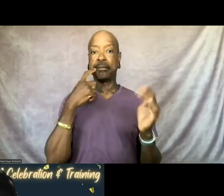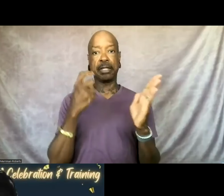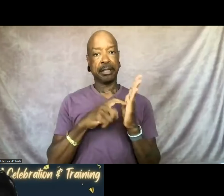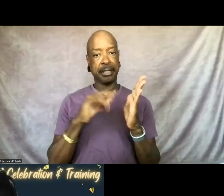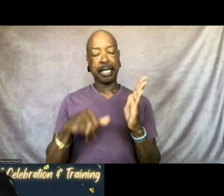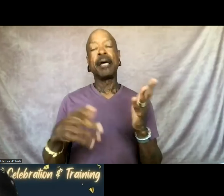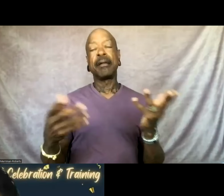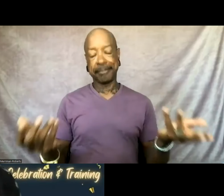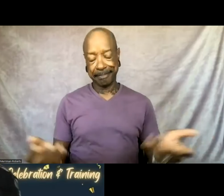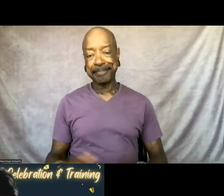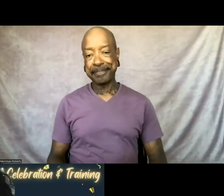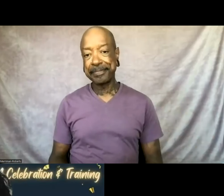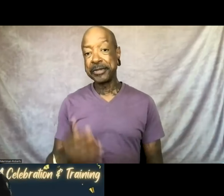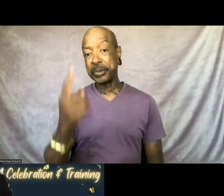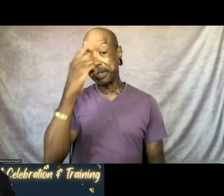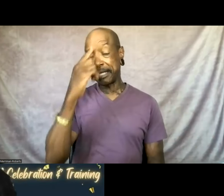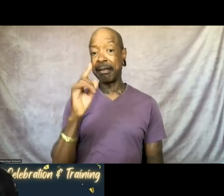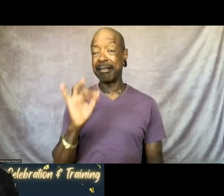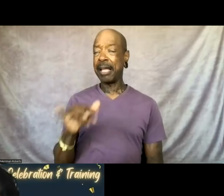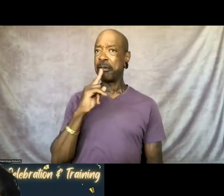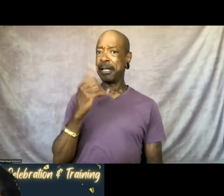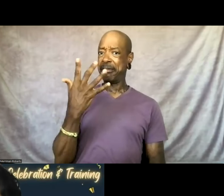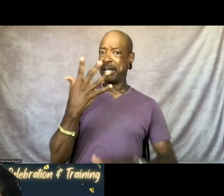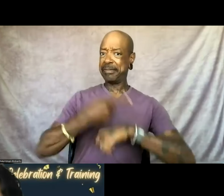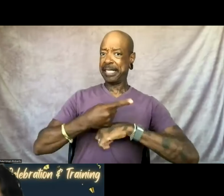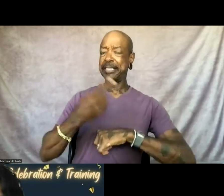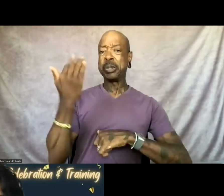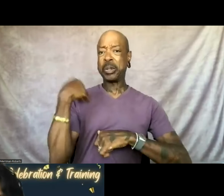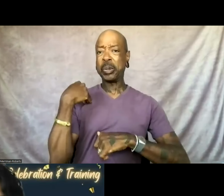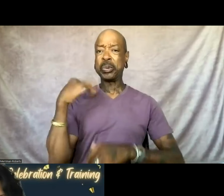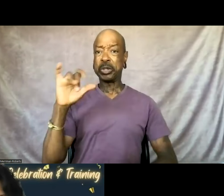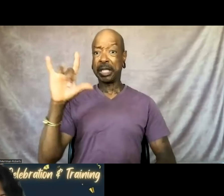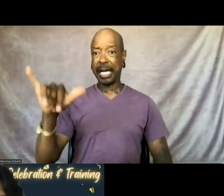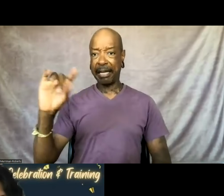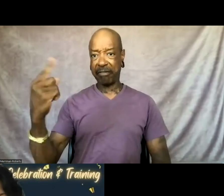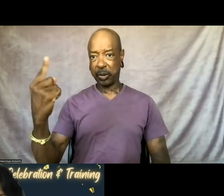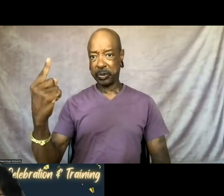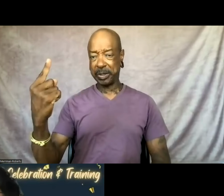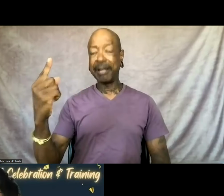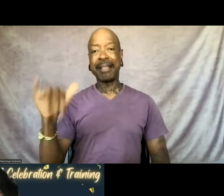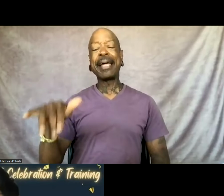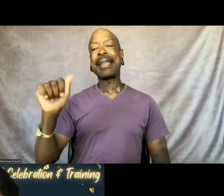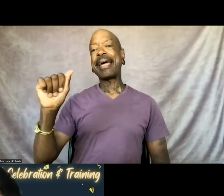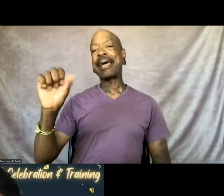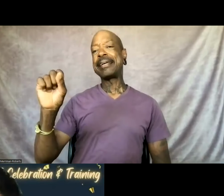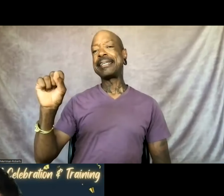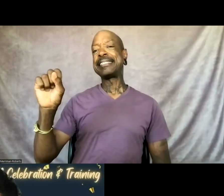» TIFFANY HUYENH-CHO: Thank you, Jessica, for rousing celebration. I love the enthusiasm. It really is a